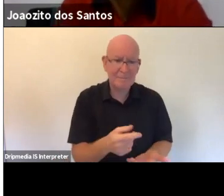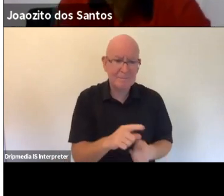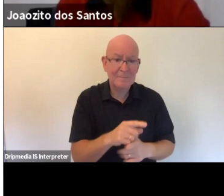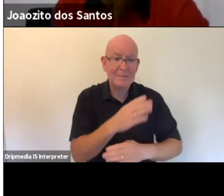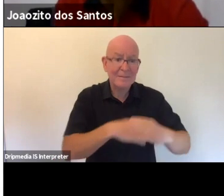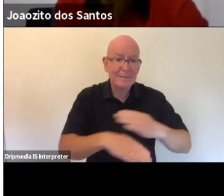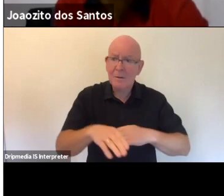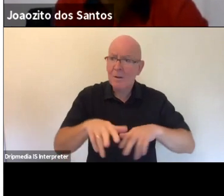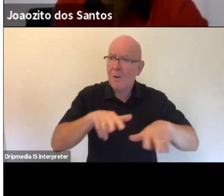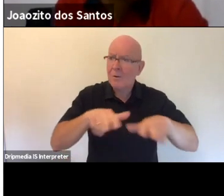such as delivering food and…